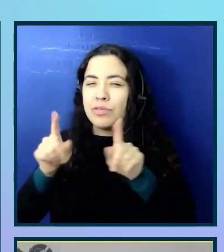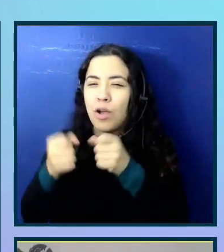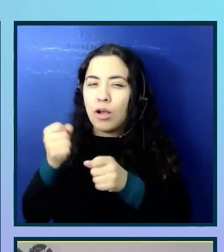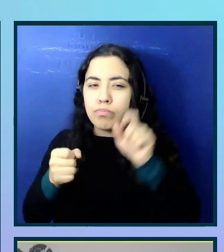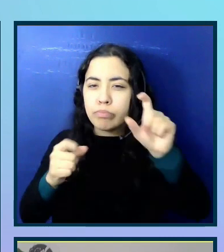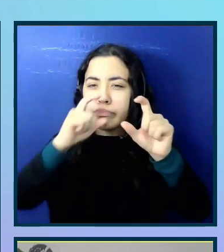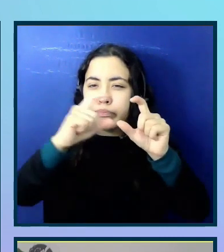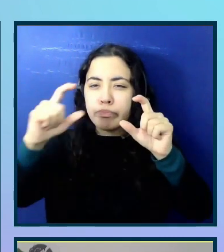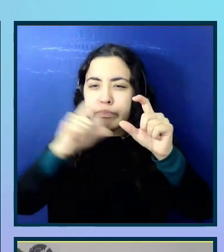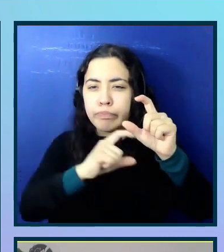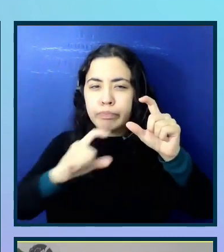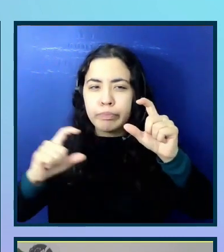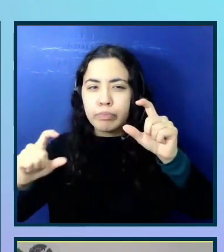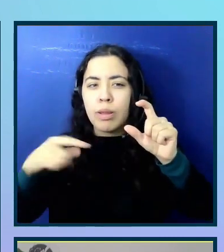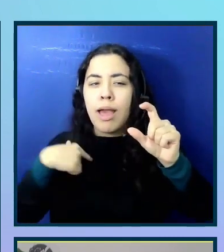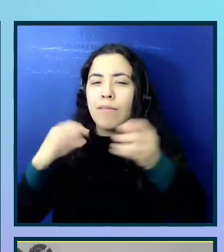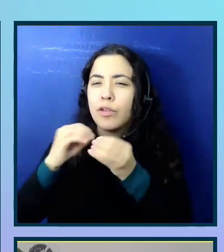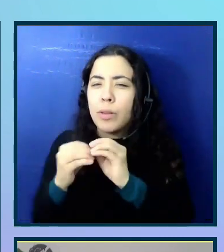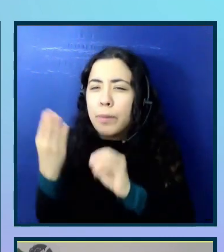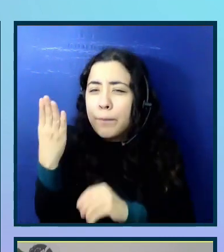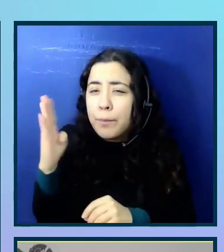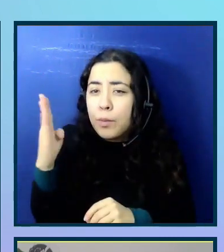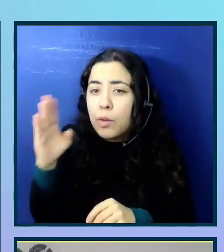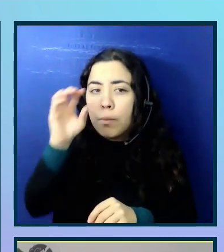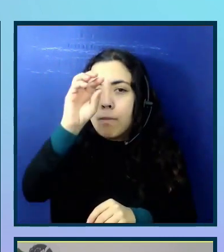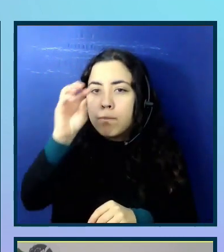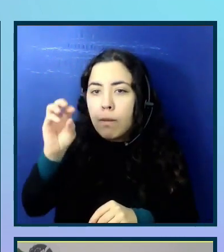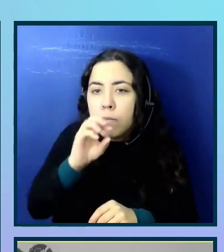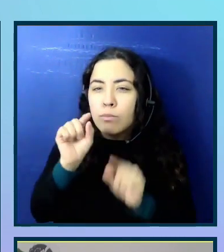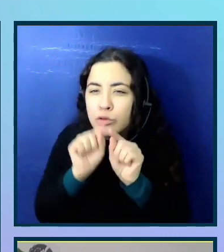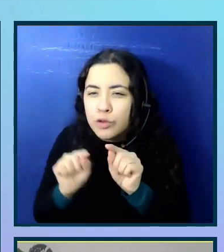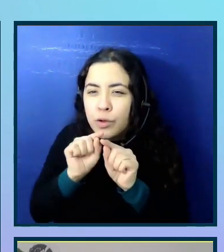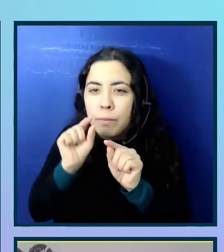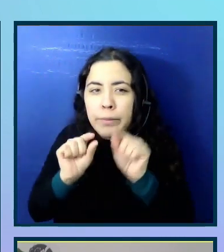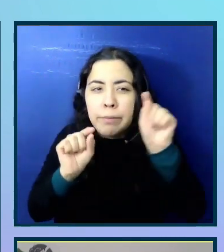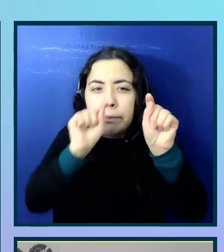to identify different ARIAs. So those are annotation. And then under it, she has detailed documentation